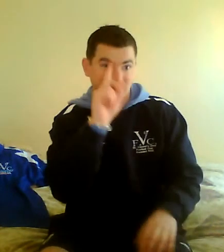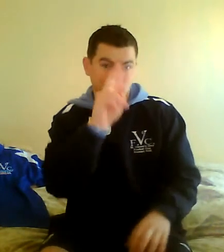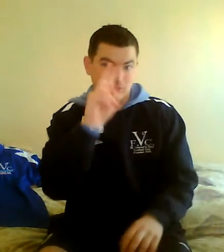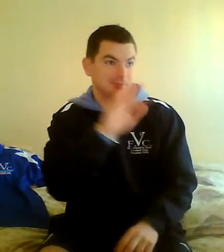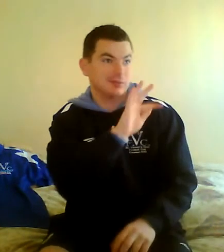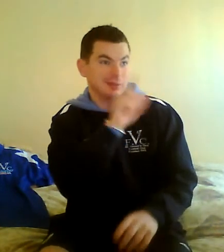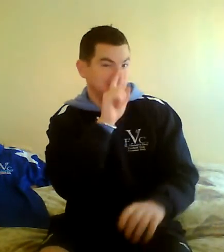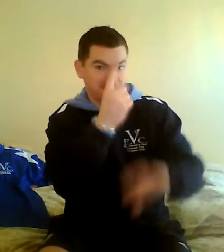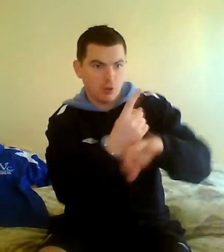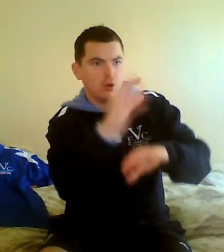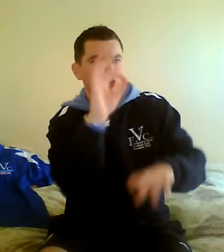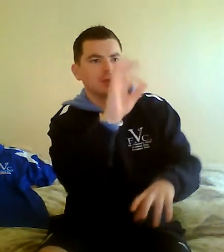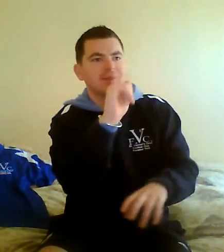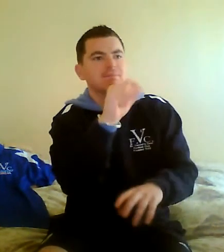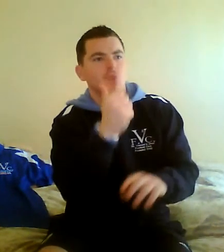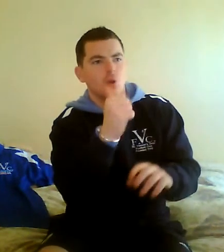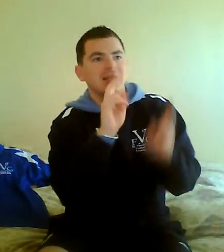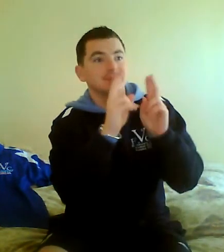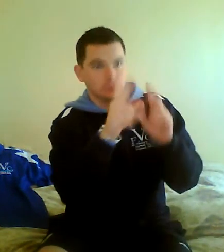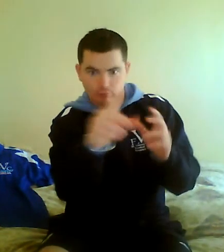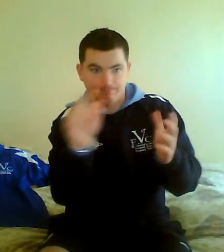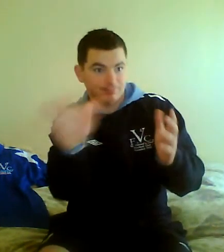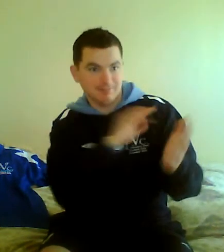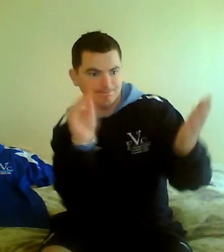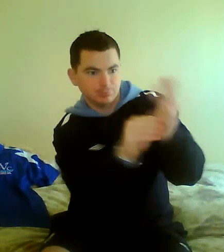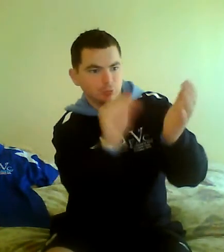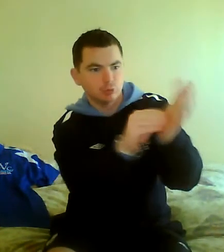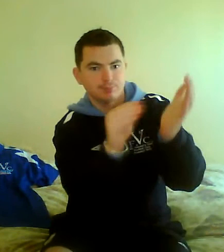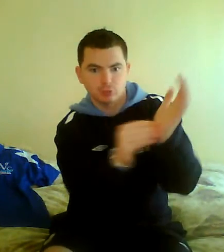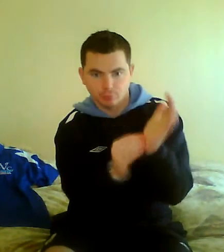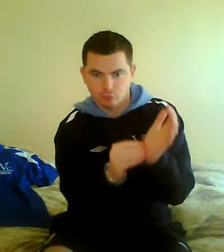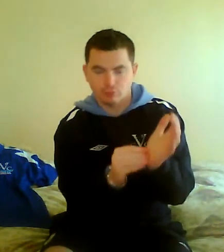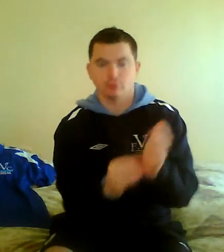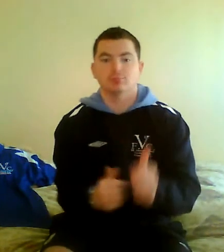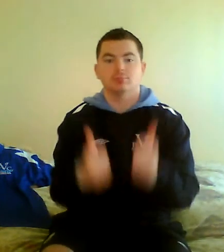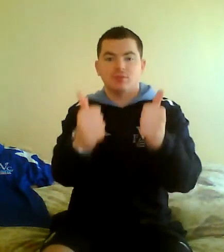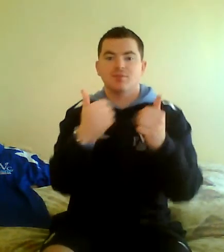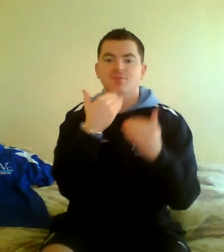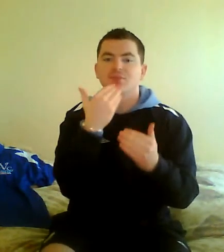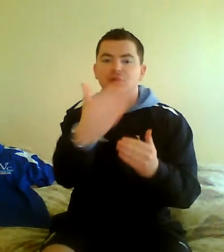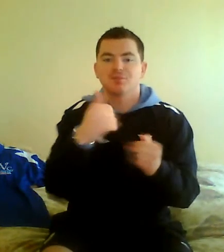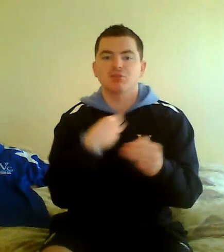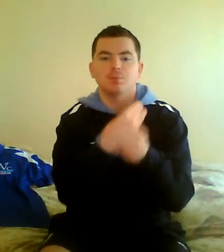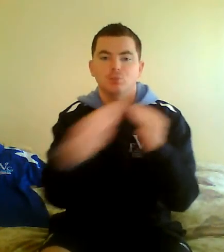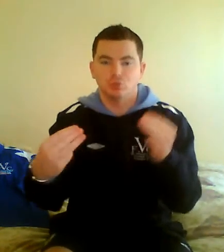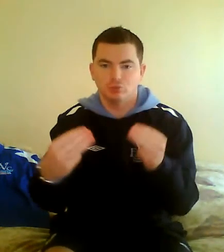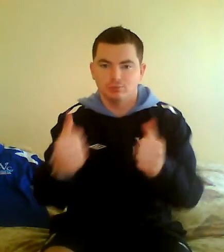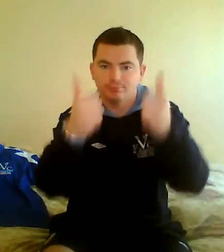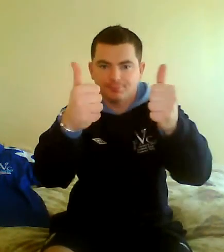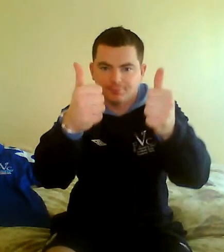There's a status with his name on it so post them under that status! Thank you very much!